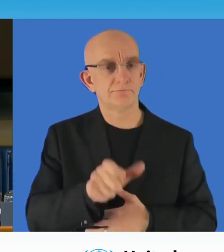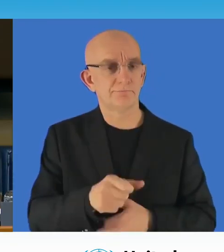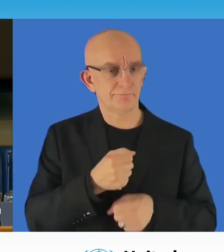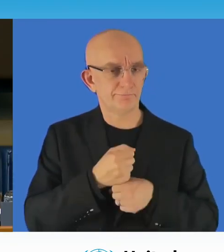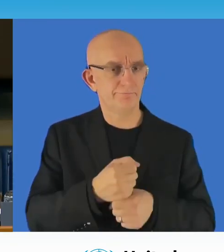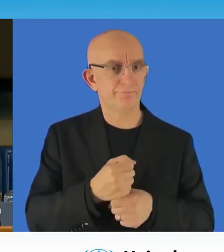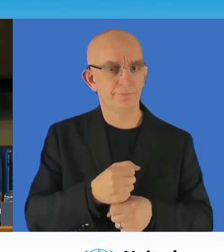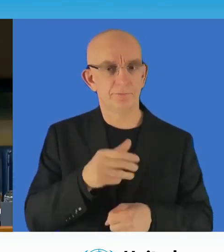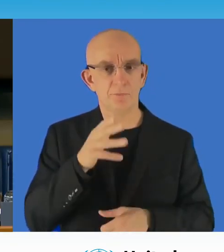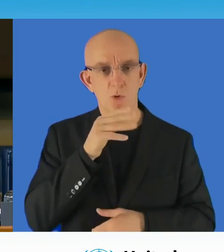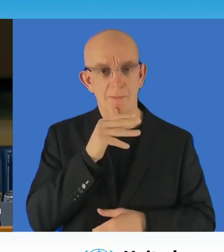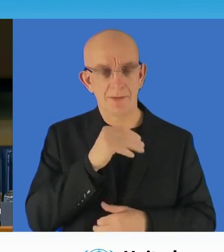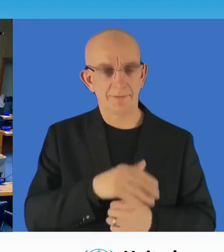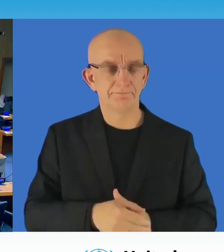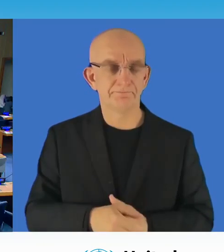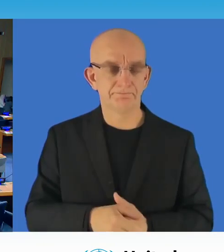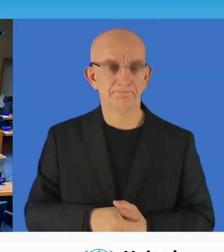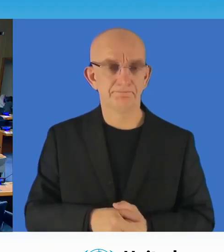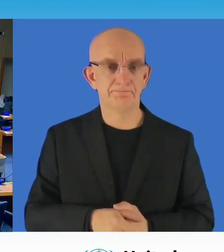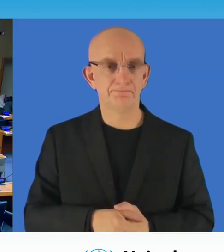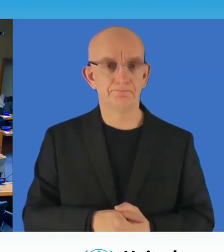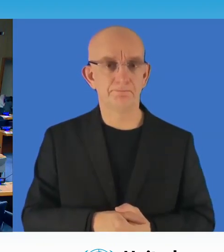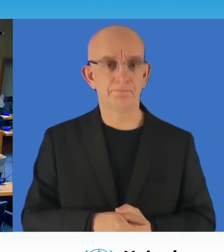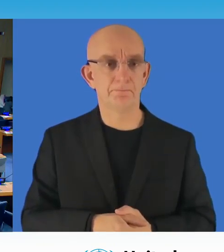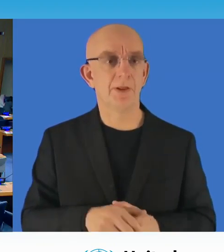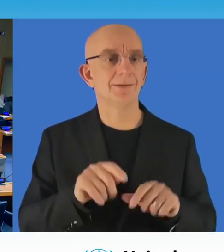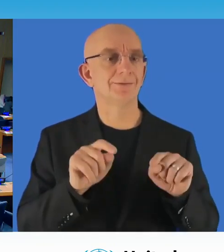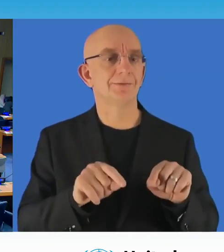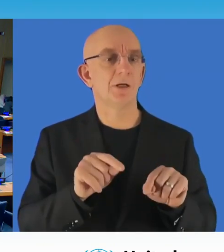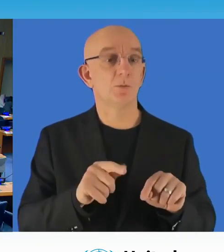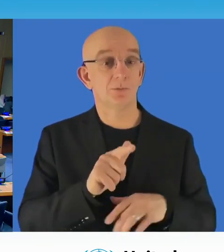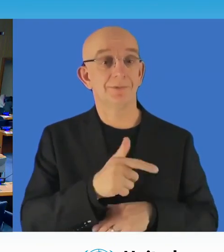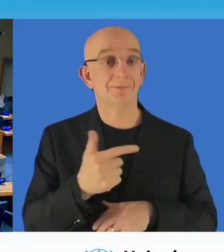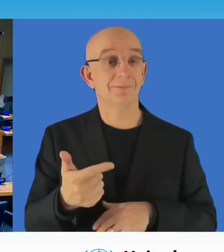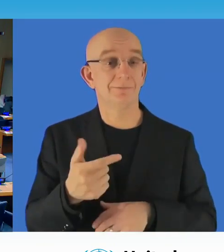statement and now I give the floor to the distinguished representative of Bahrain